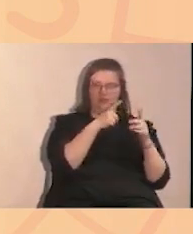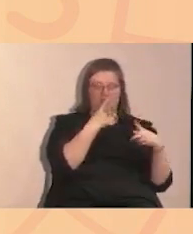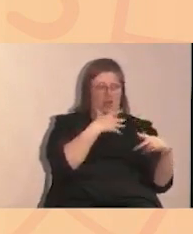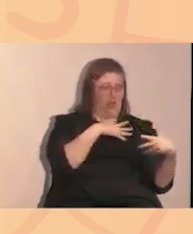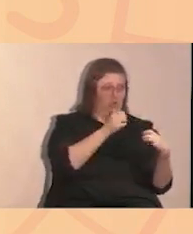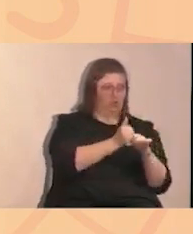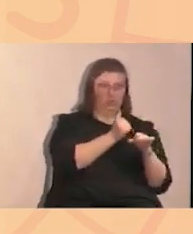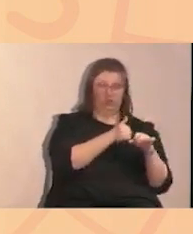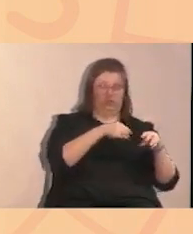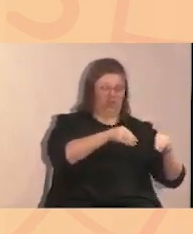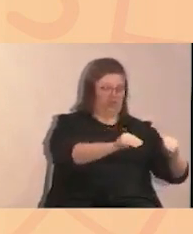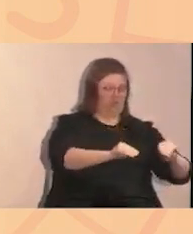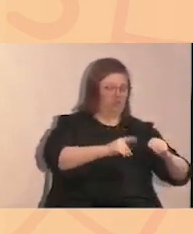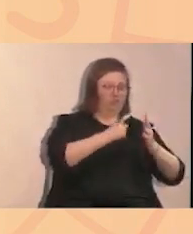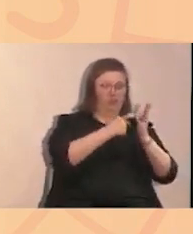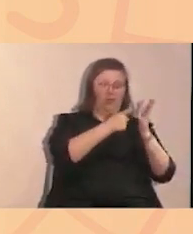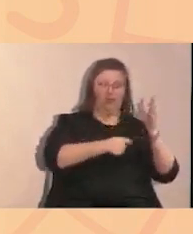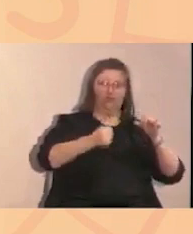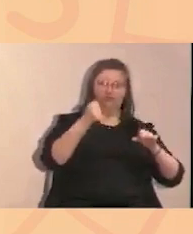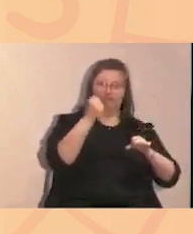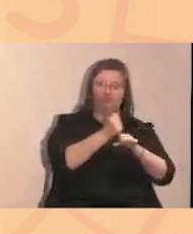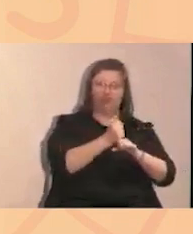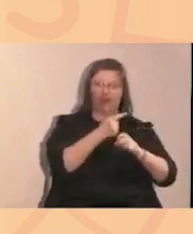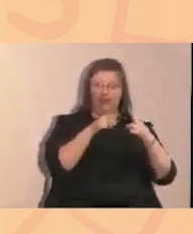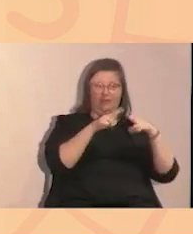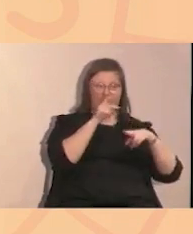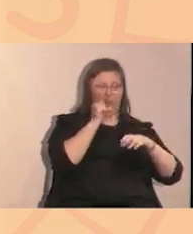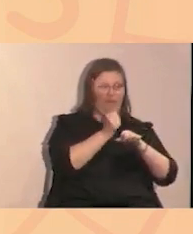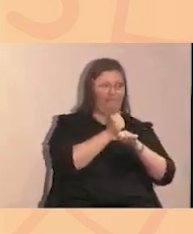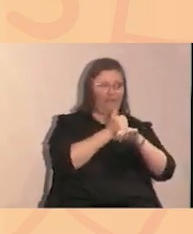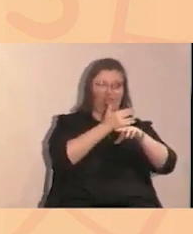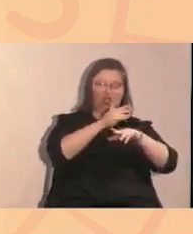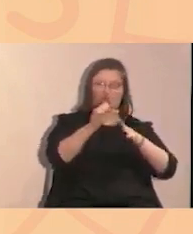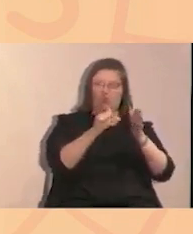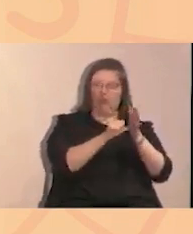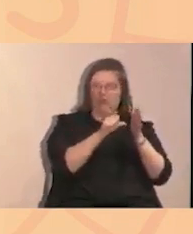And so to be able to make that happen and to create new economic opportunity, which is central to all of the work we're doing